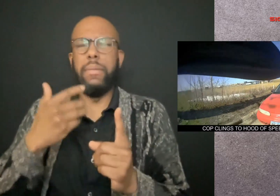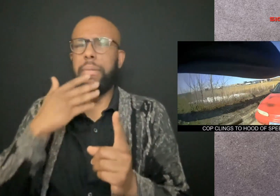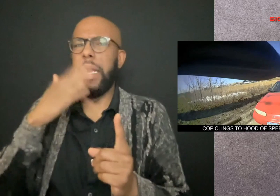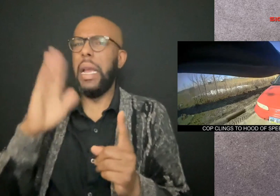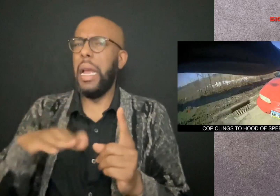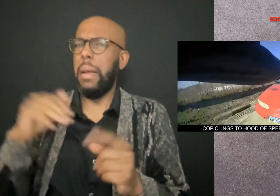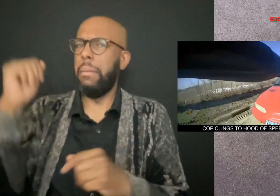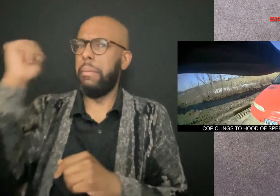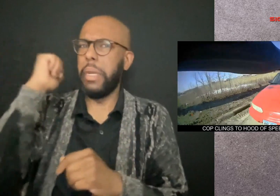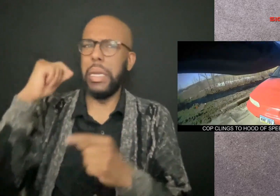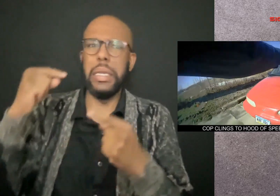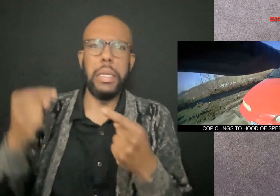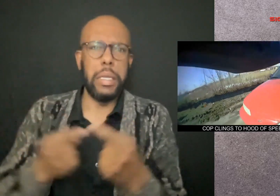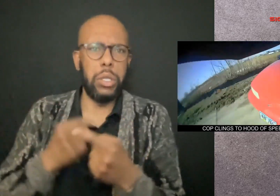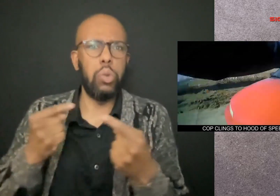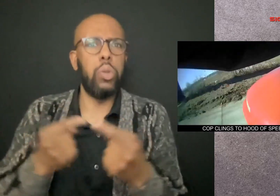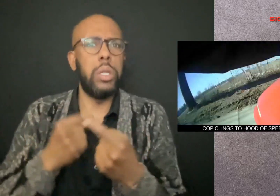the officer is flung from the hood.